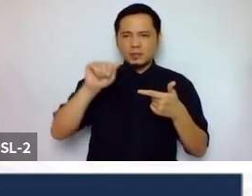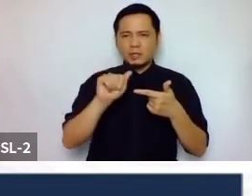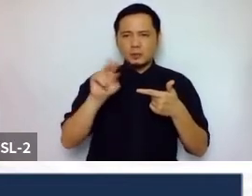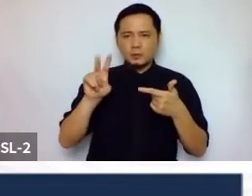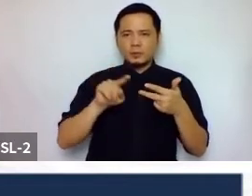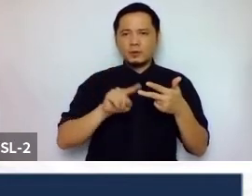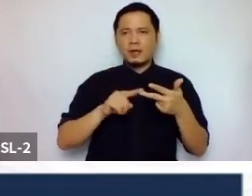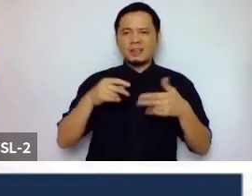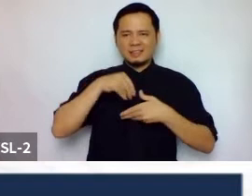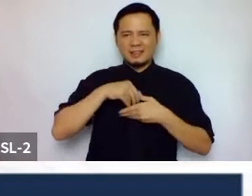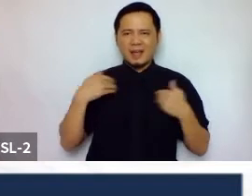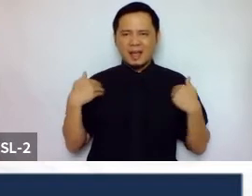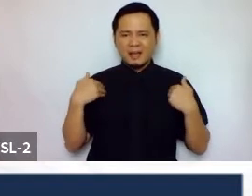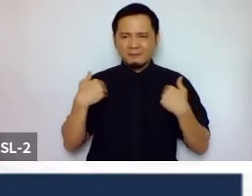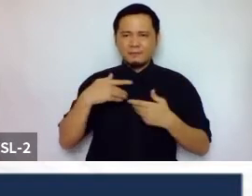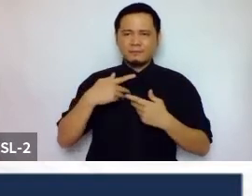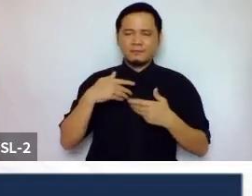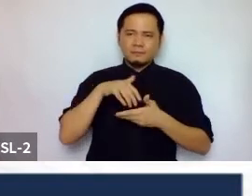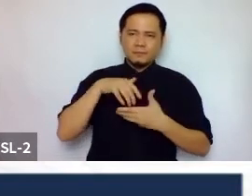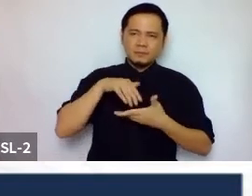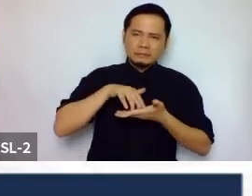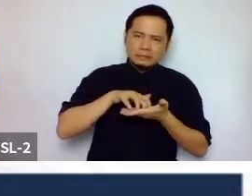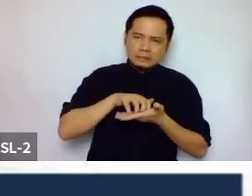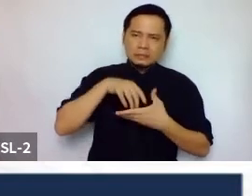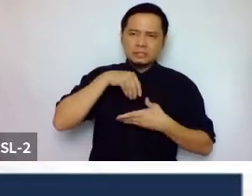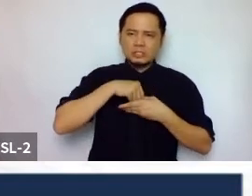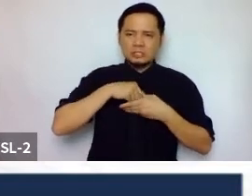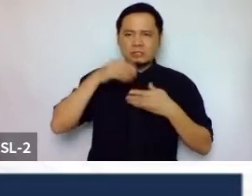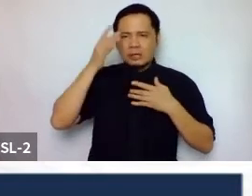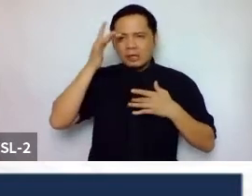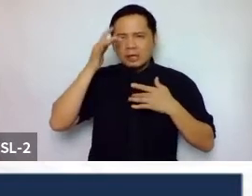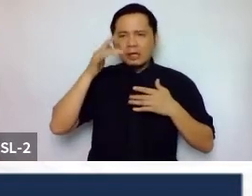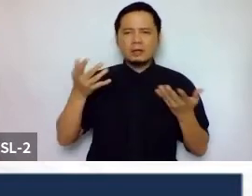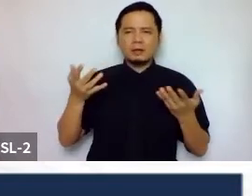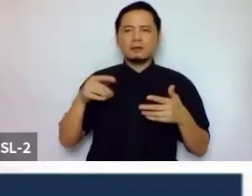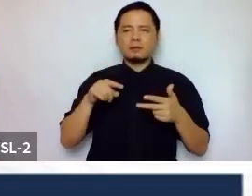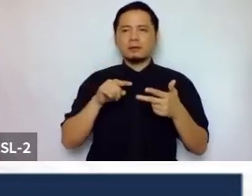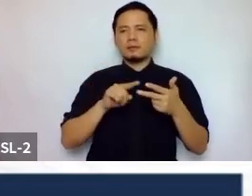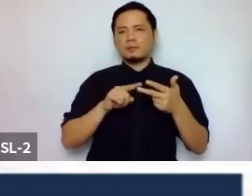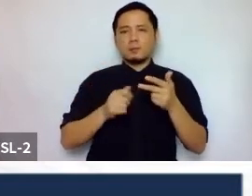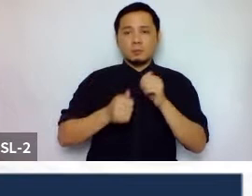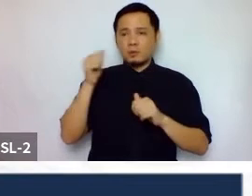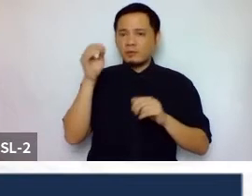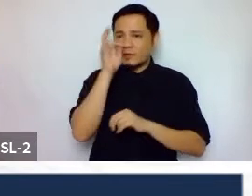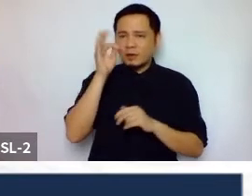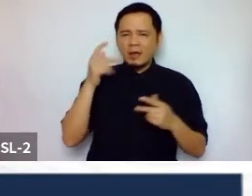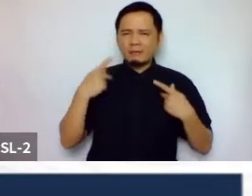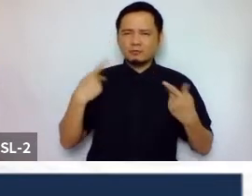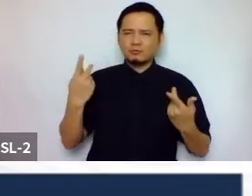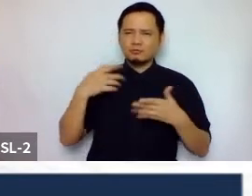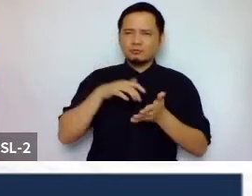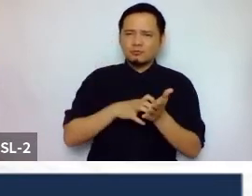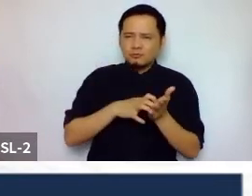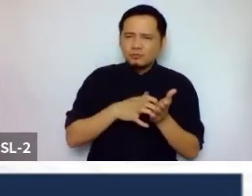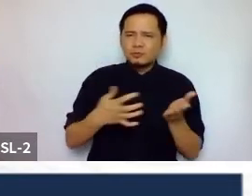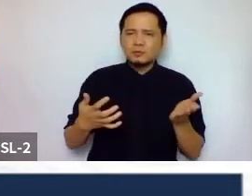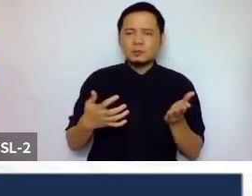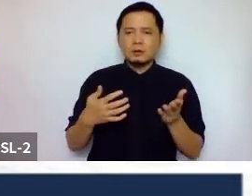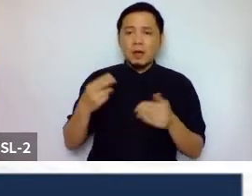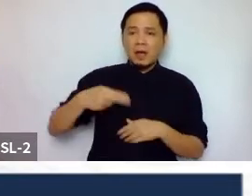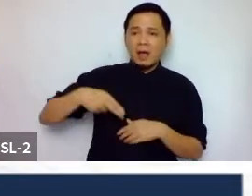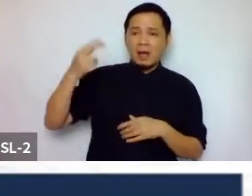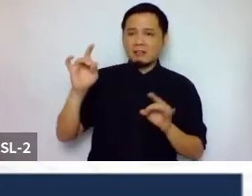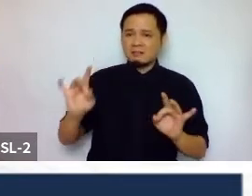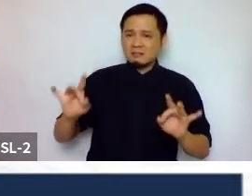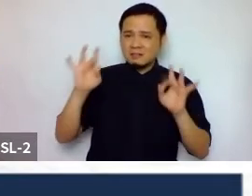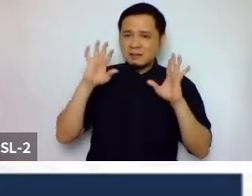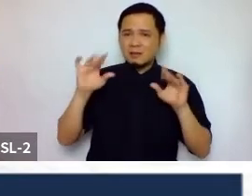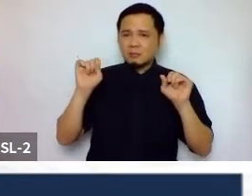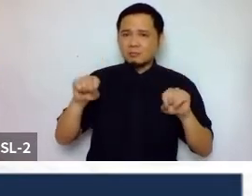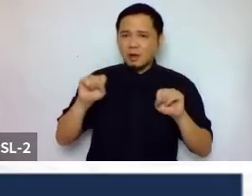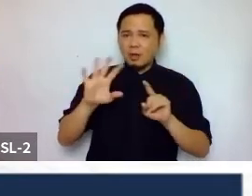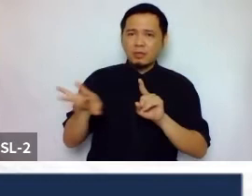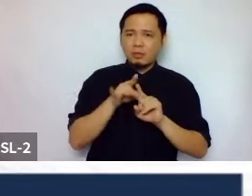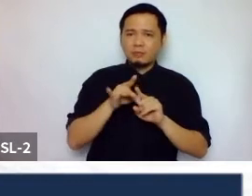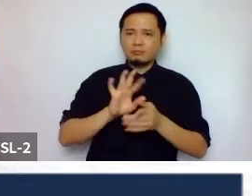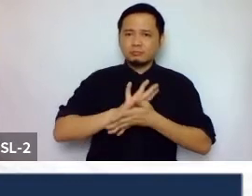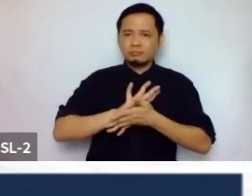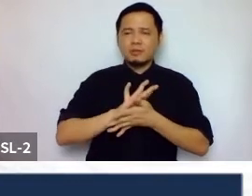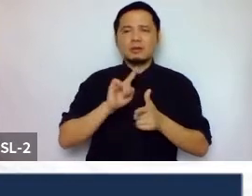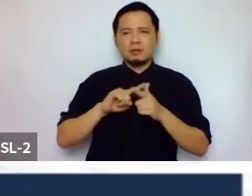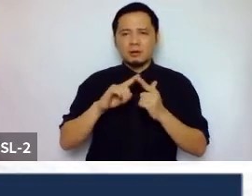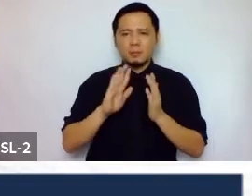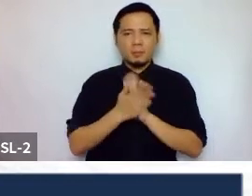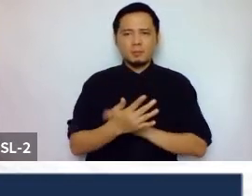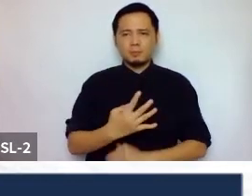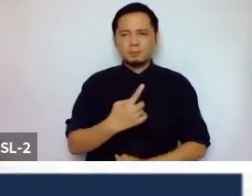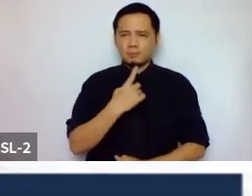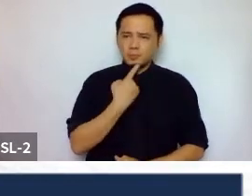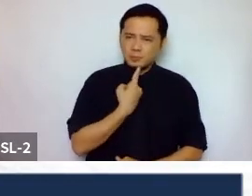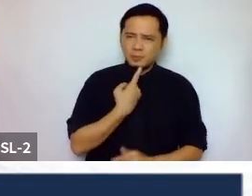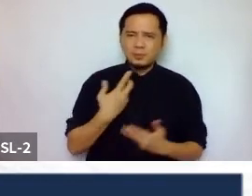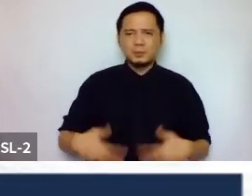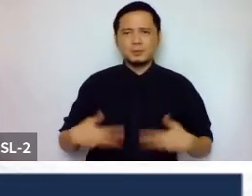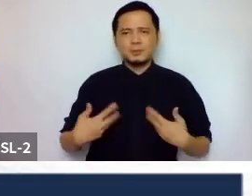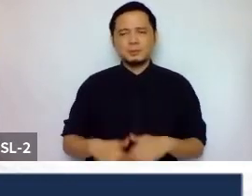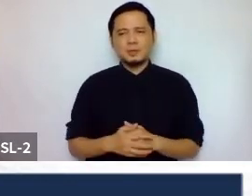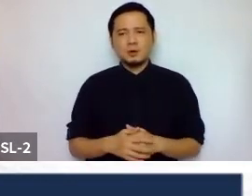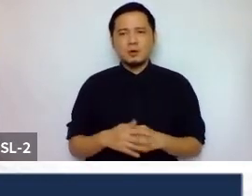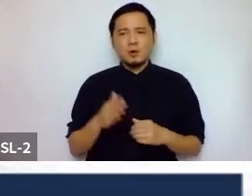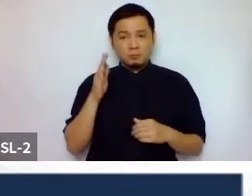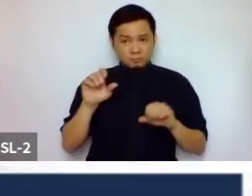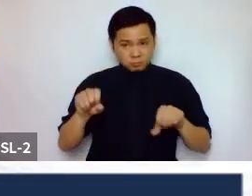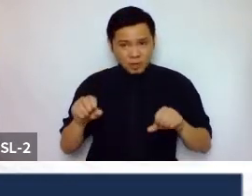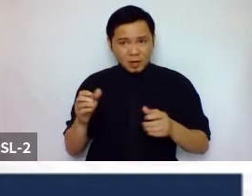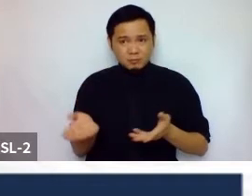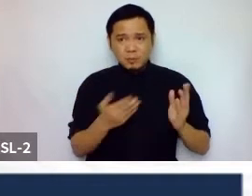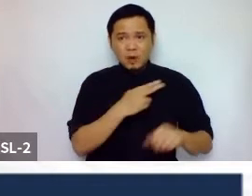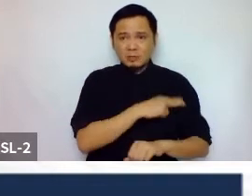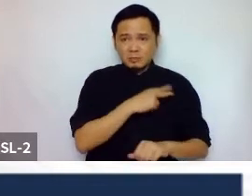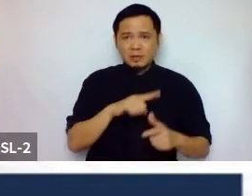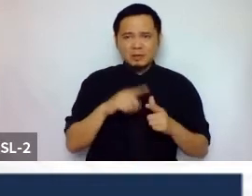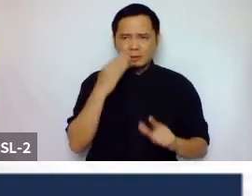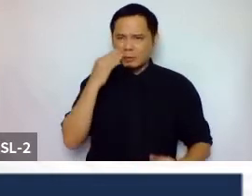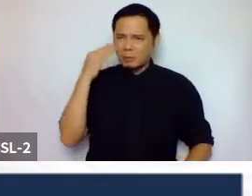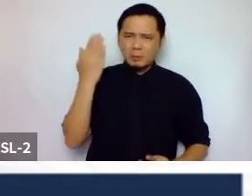Now these are our most vulnerable fellowmen because they have the highest chance of getting a severe COVID-19 case that can lead to death.